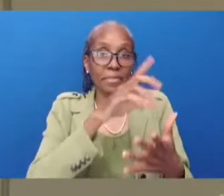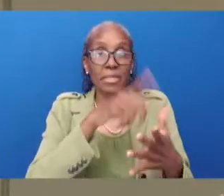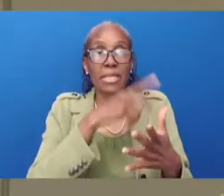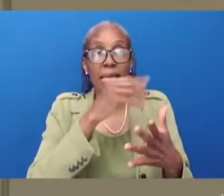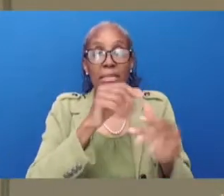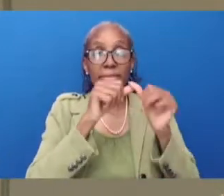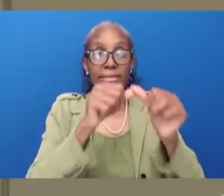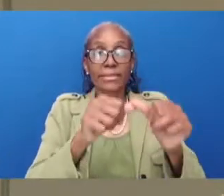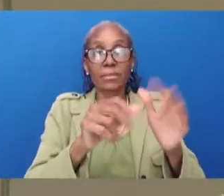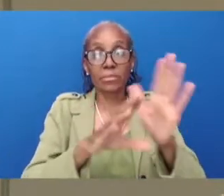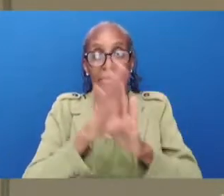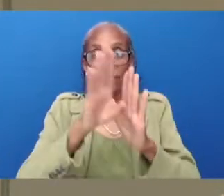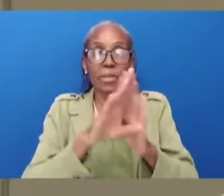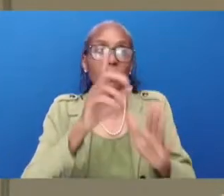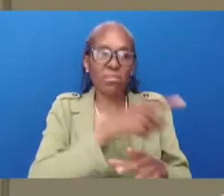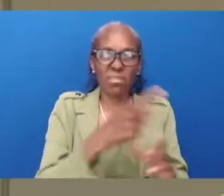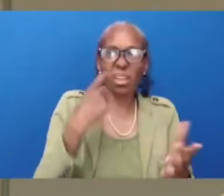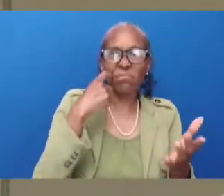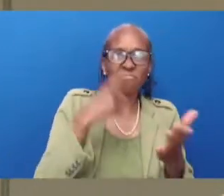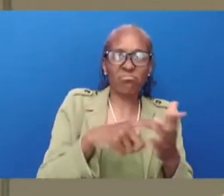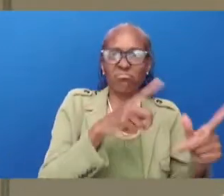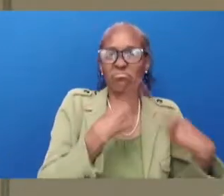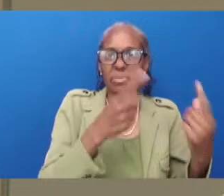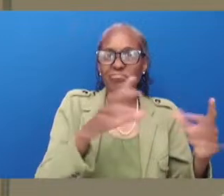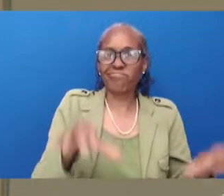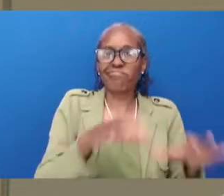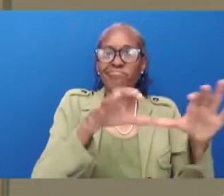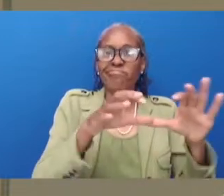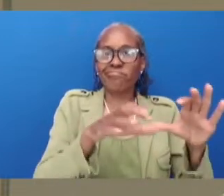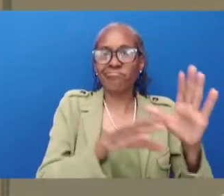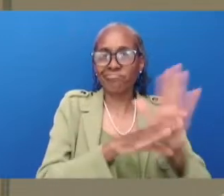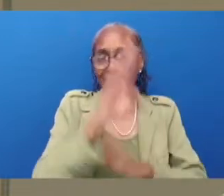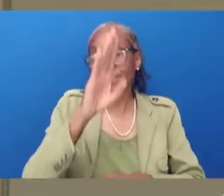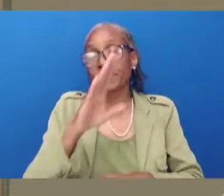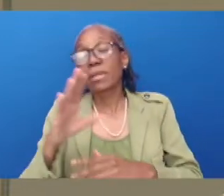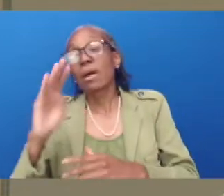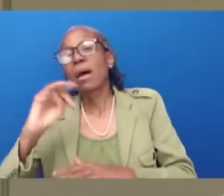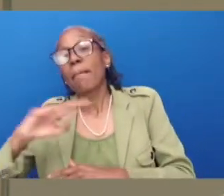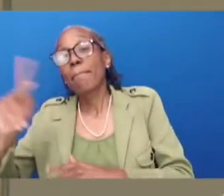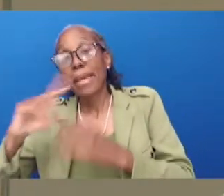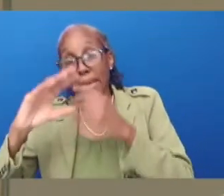EDUCATION, ENTREPRENEURSHIP,